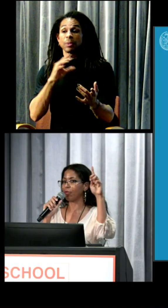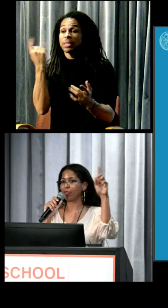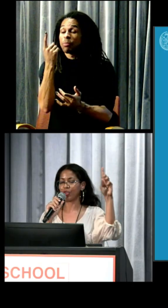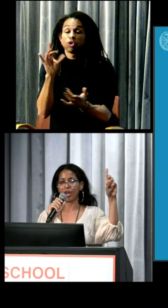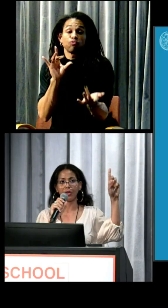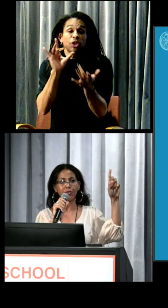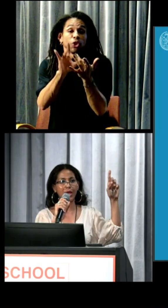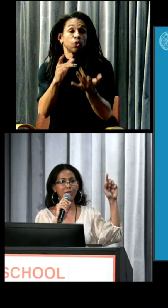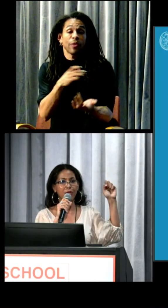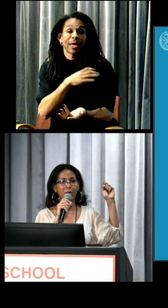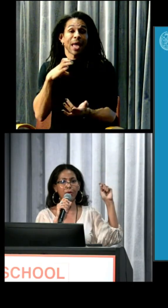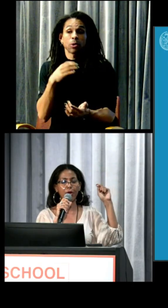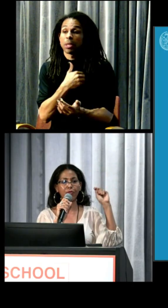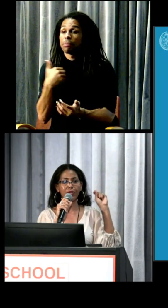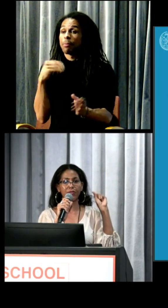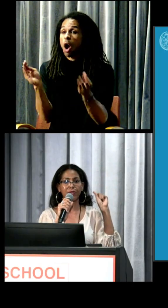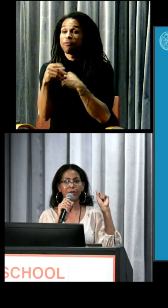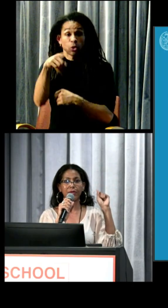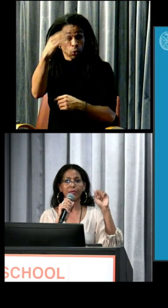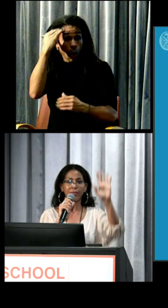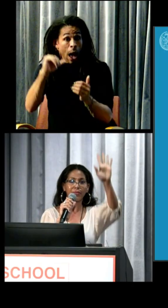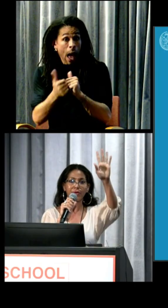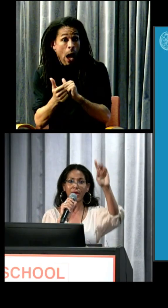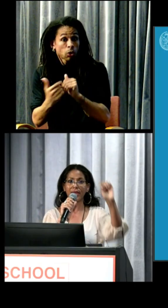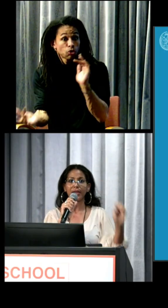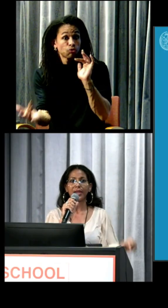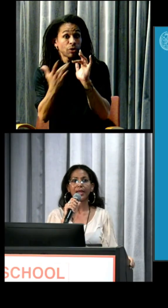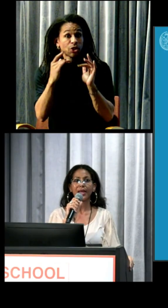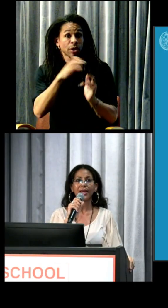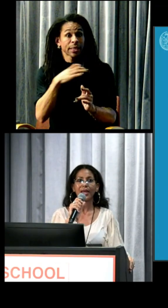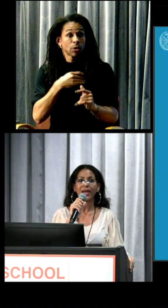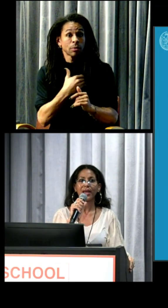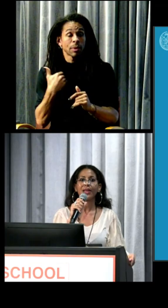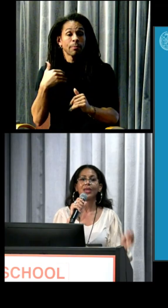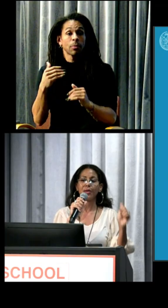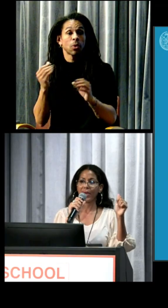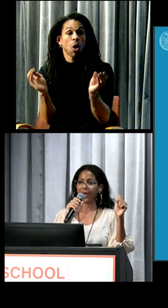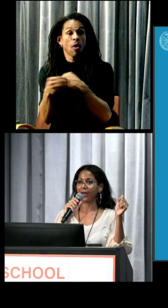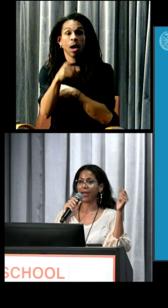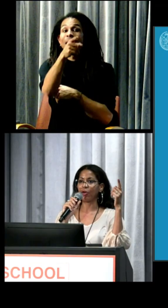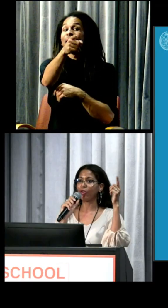So we ended up thinking about traffic in terms of congestion, and the way we did that was by